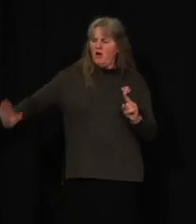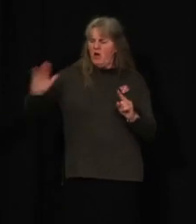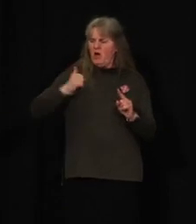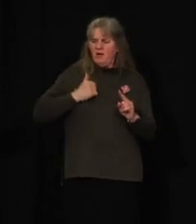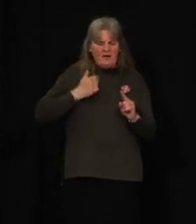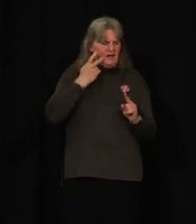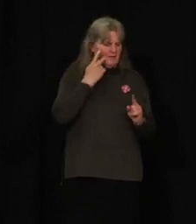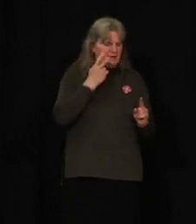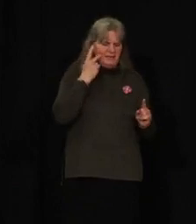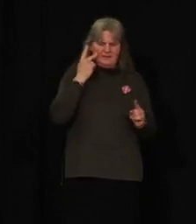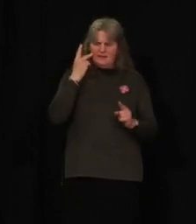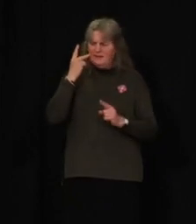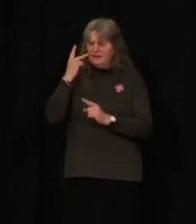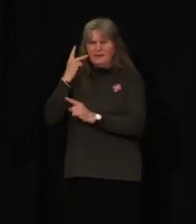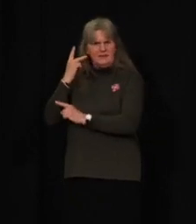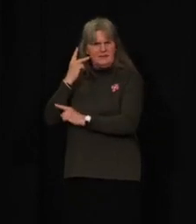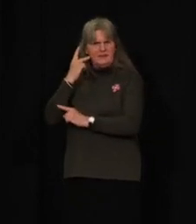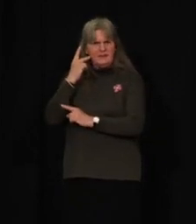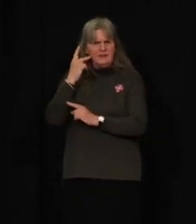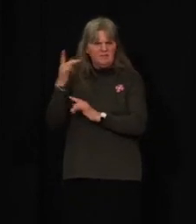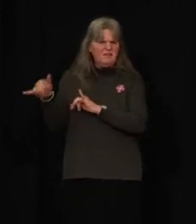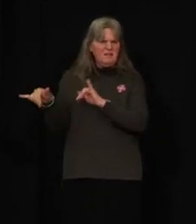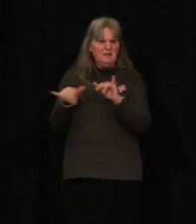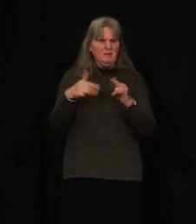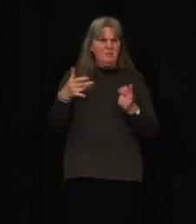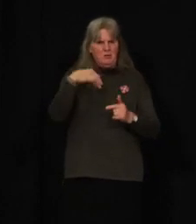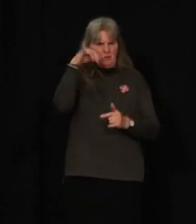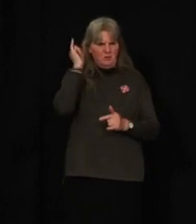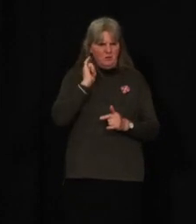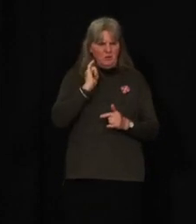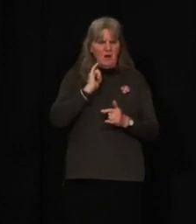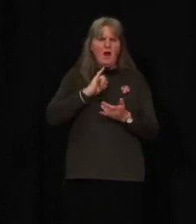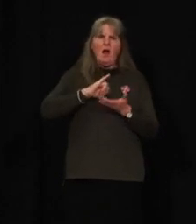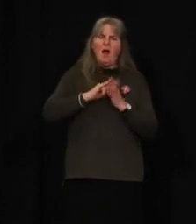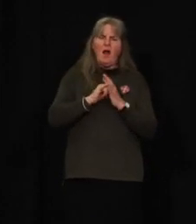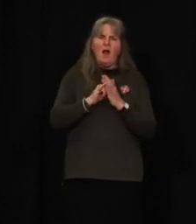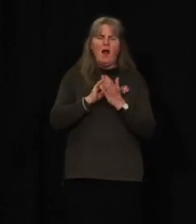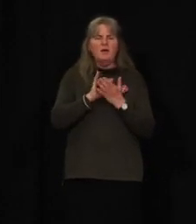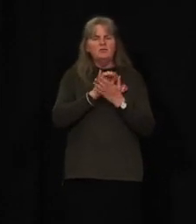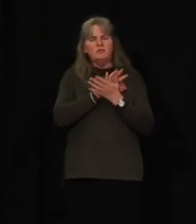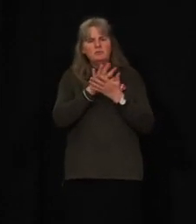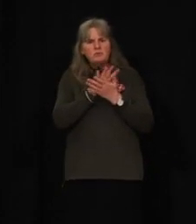It is going to be about how to screen people, how to make sure